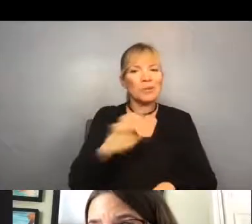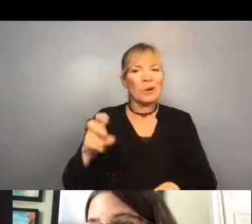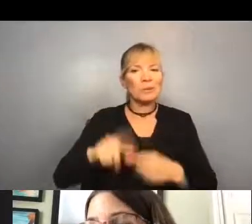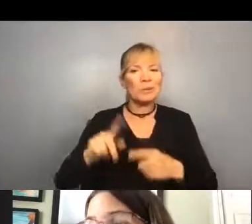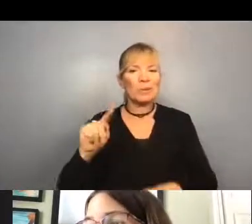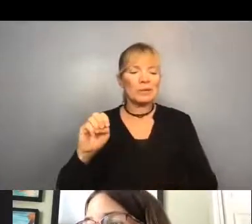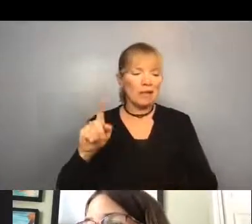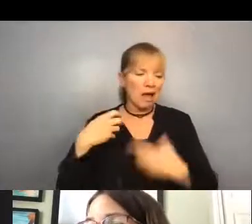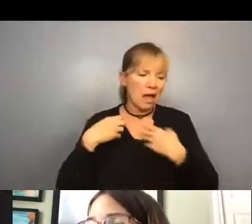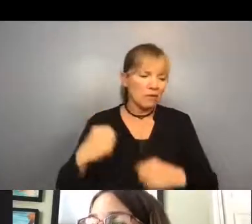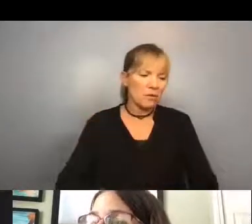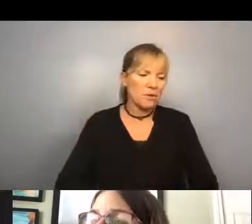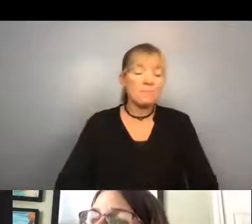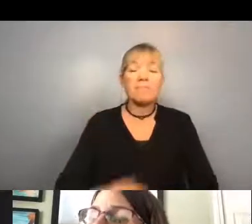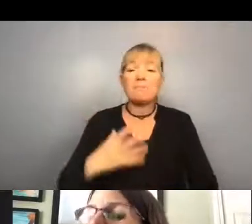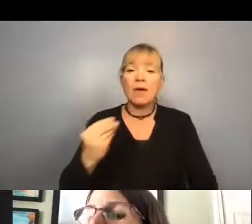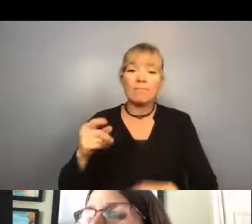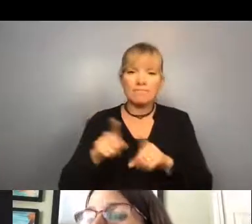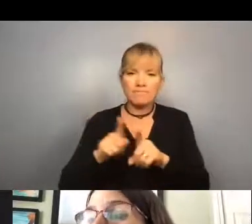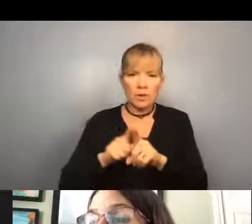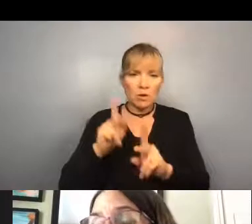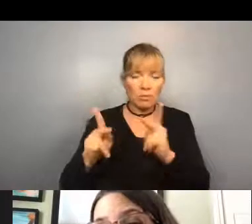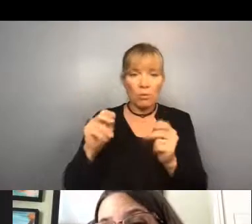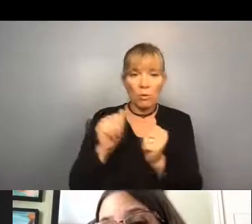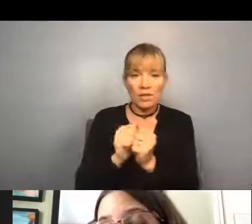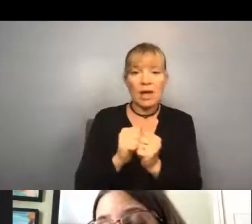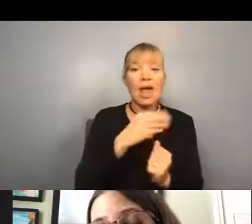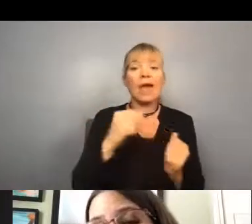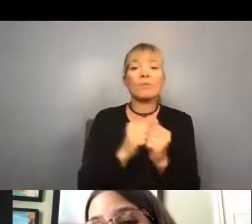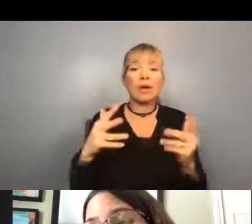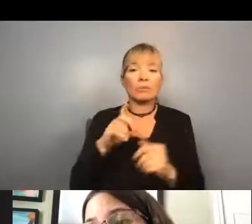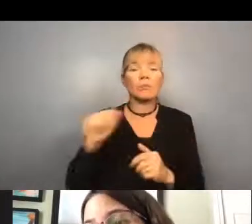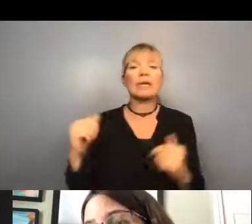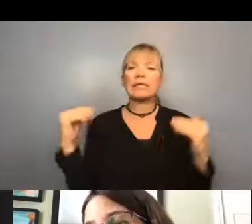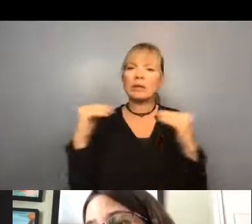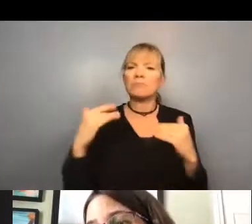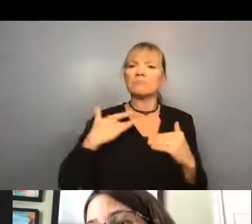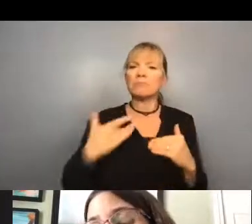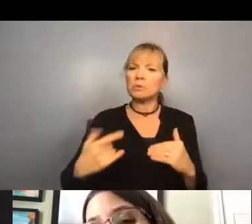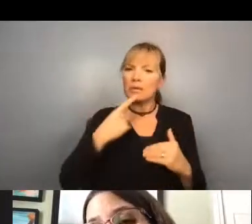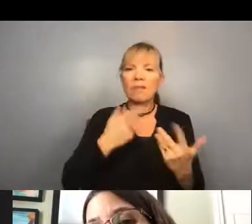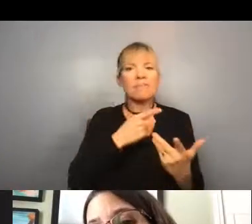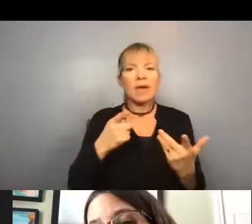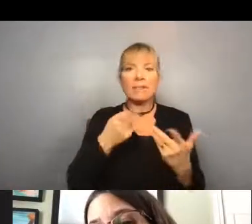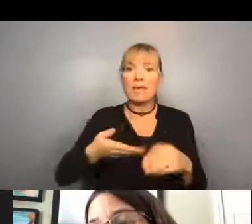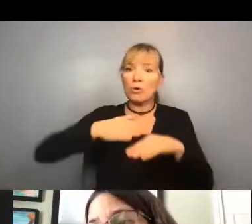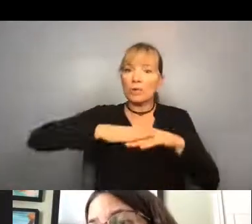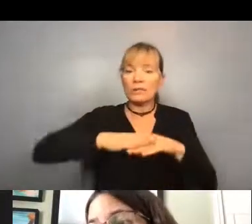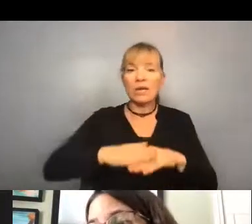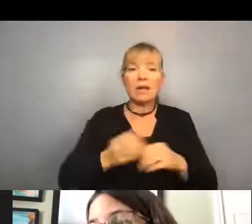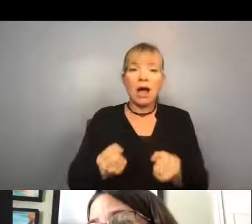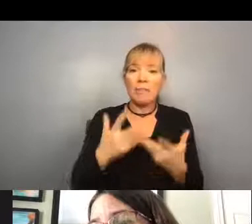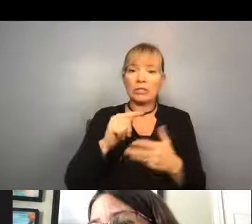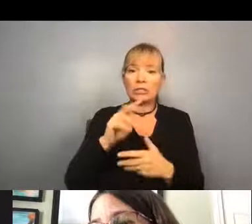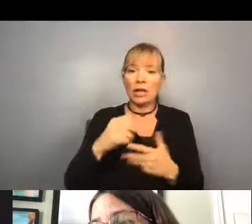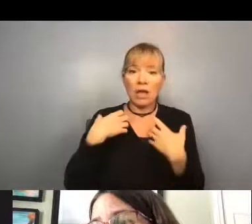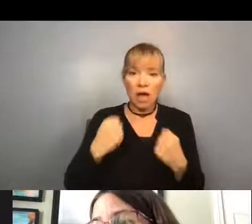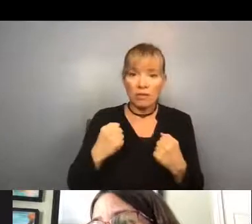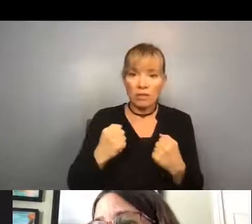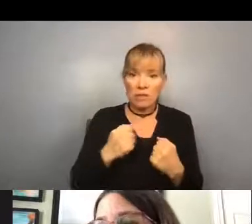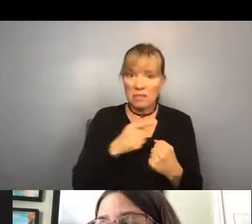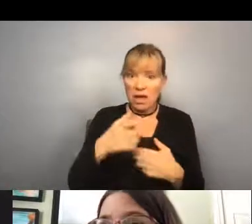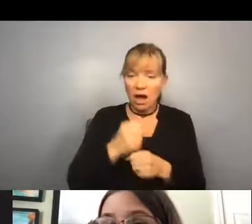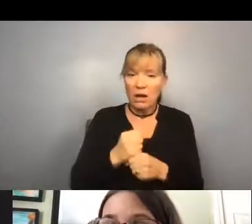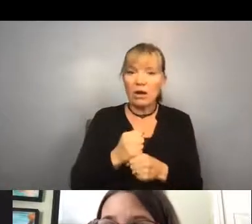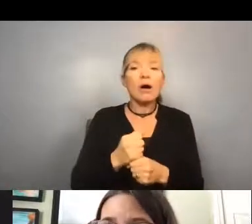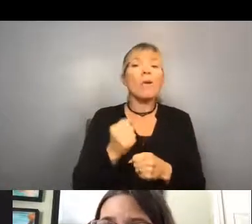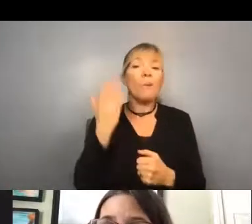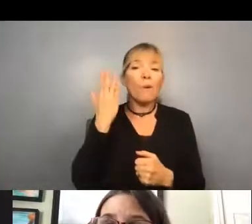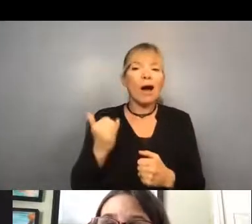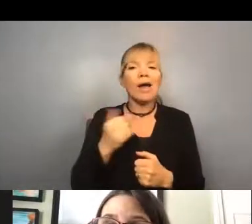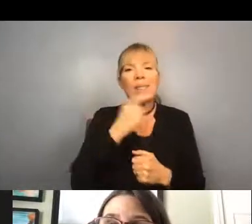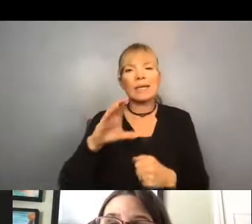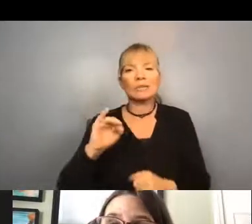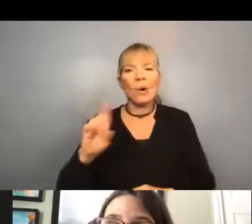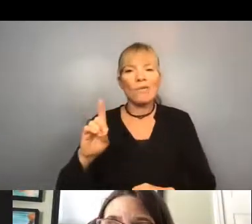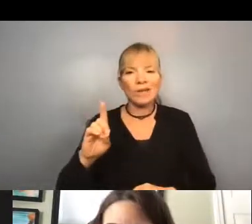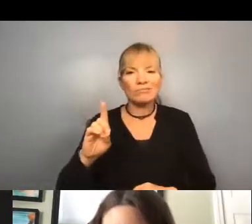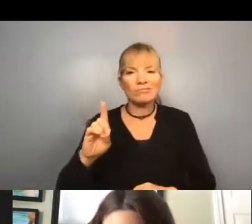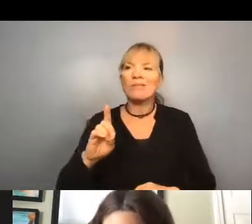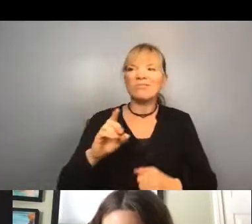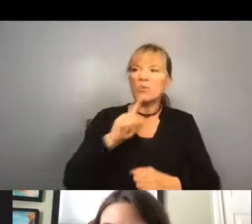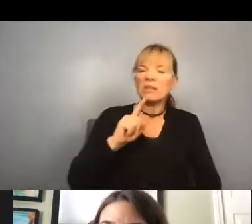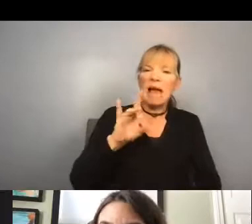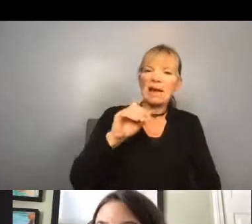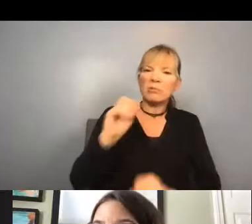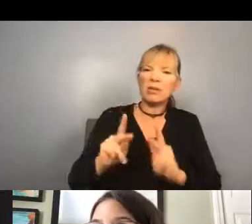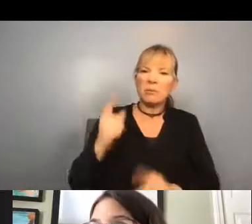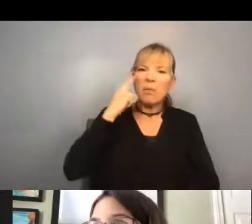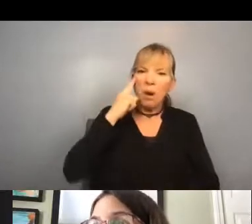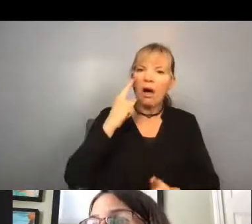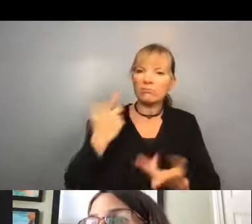may have had more of a head start on a more gradual transition to telehealth. And also people with and without disabilities were equally likely to say that the amount of increase in telehealth they received was due to COVID. About 90% said so. In terms of